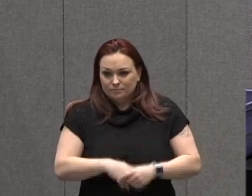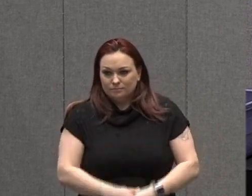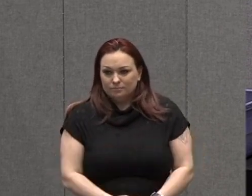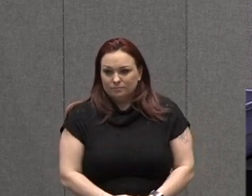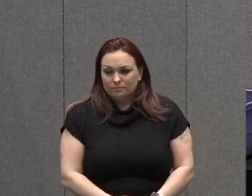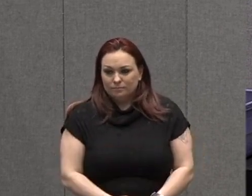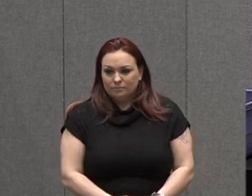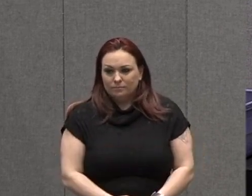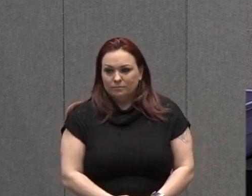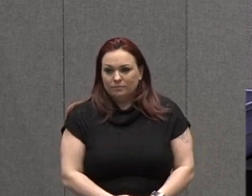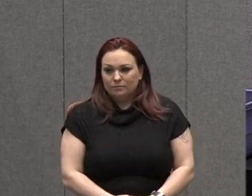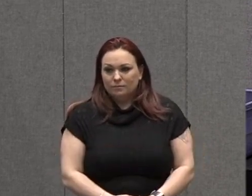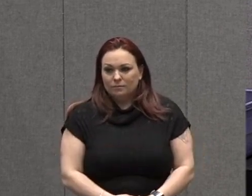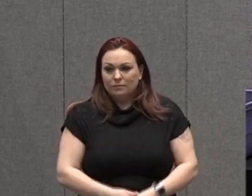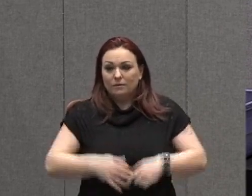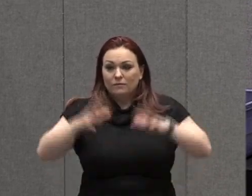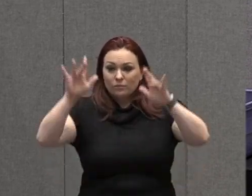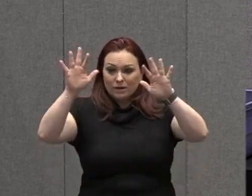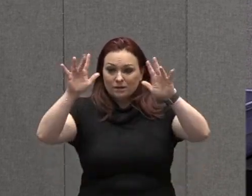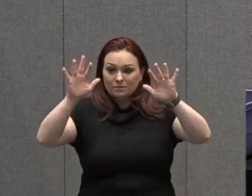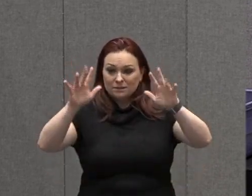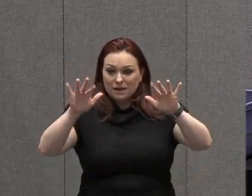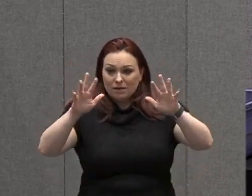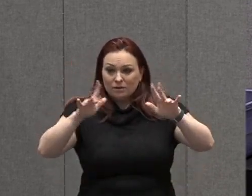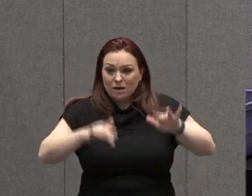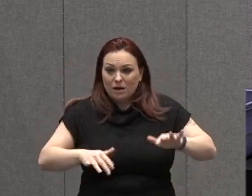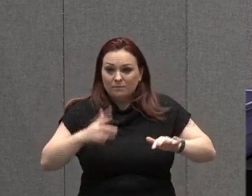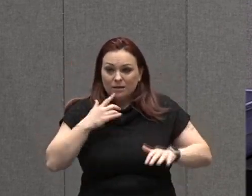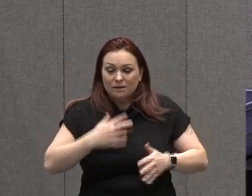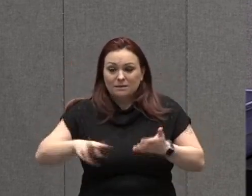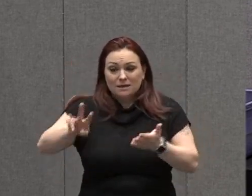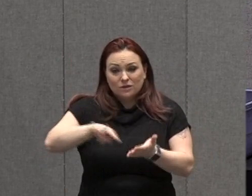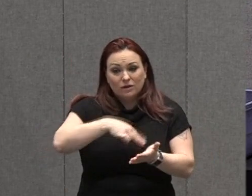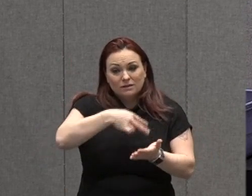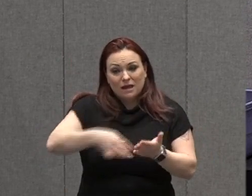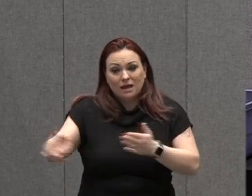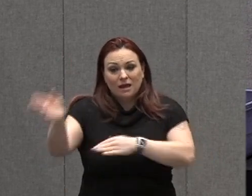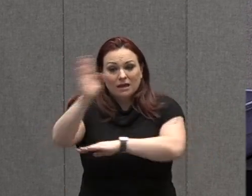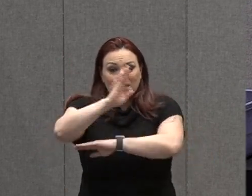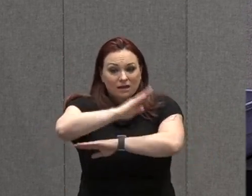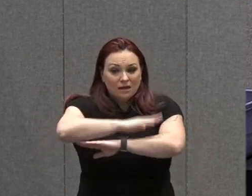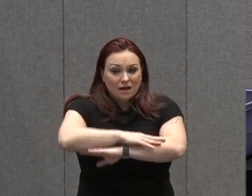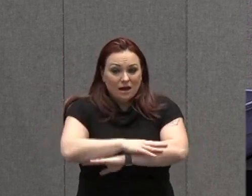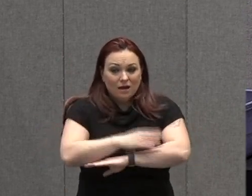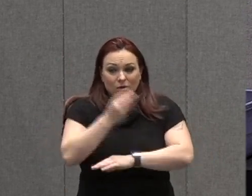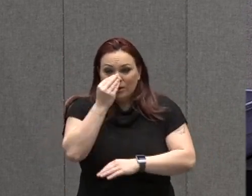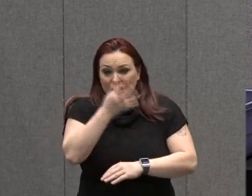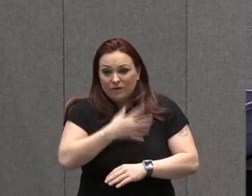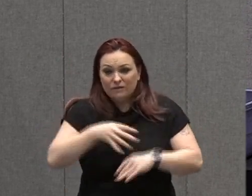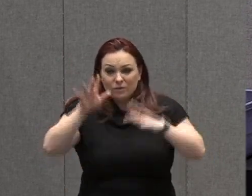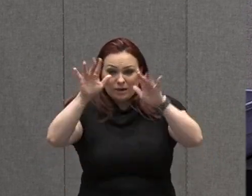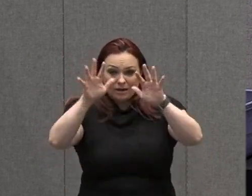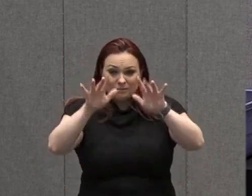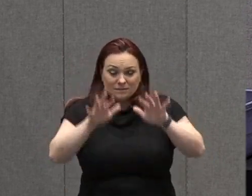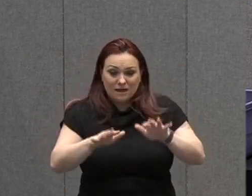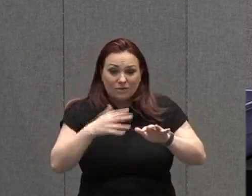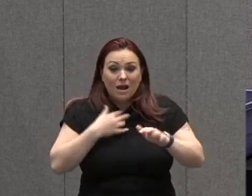And let's sing. I don't care if the rain comes down I'm gonna dance all day I don't care if the rain comes down